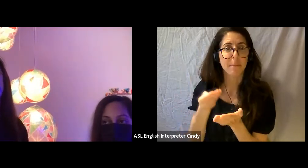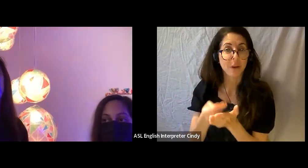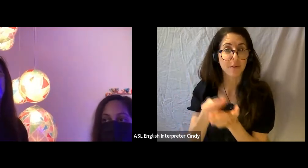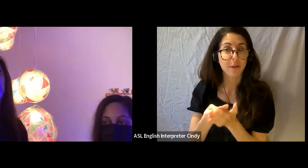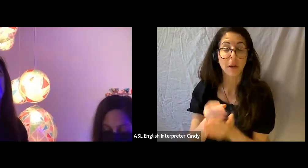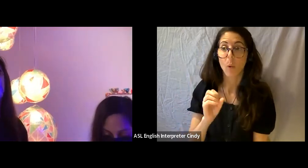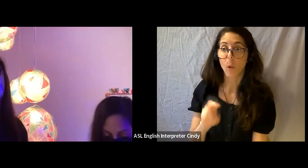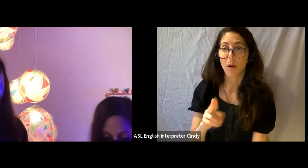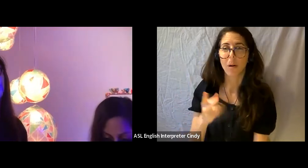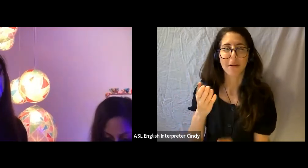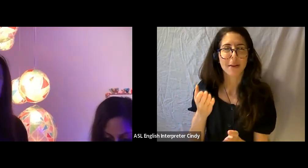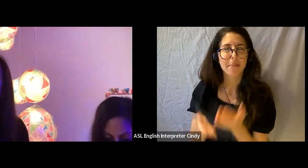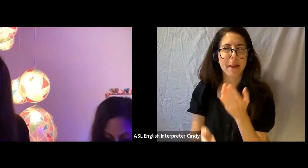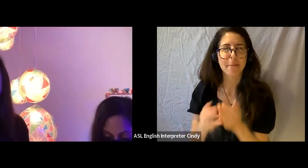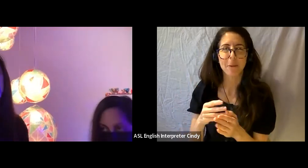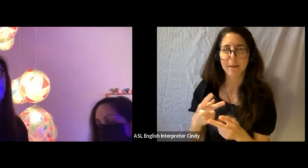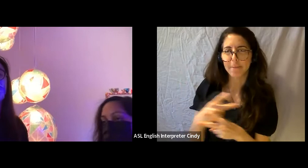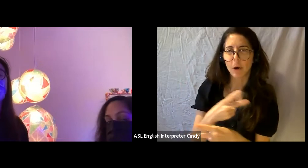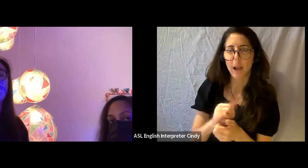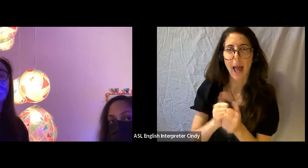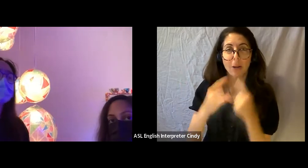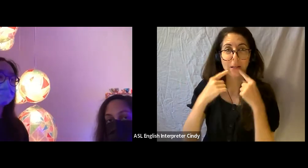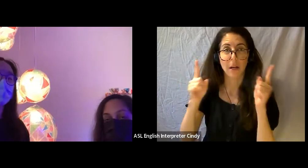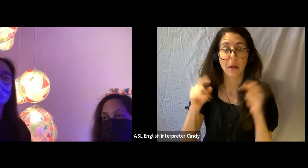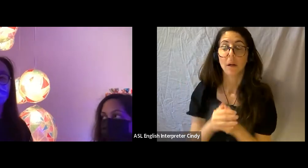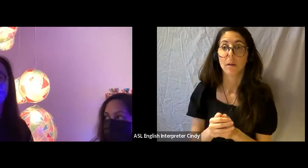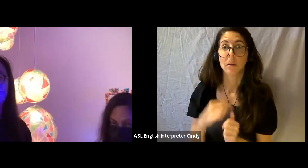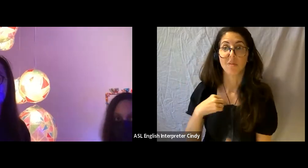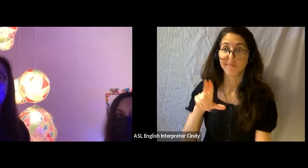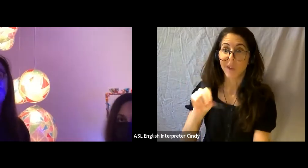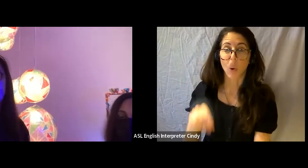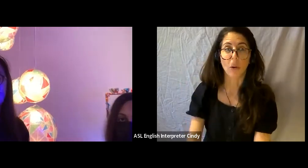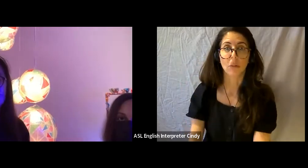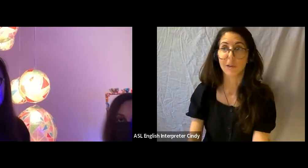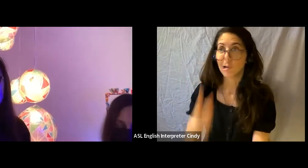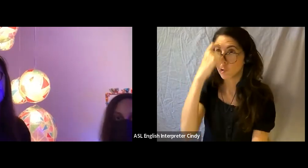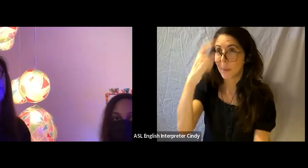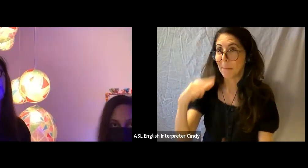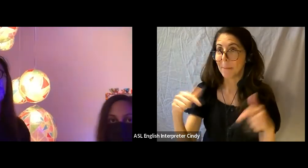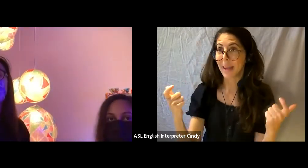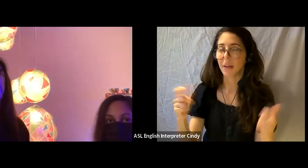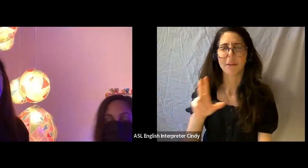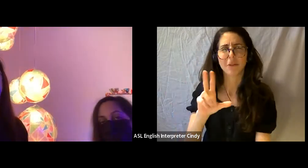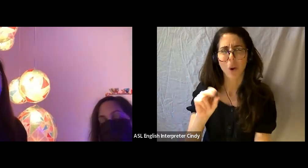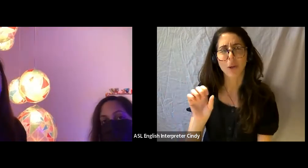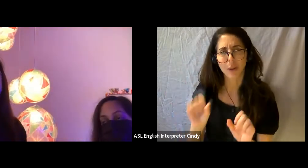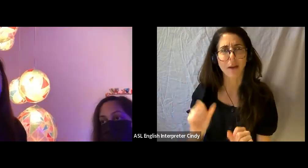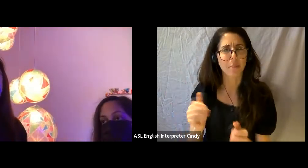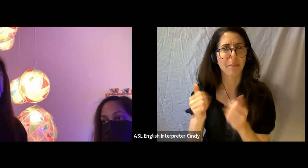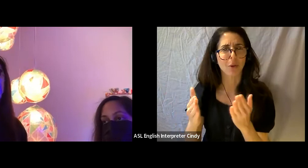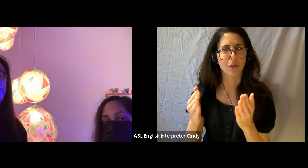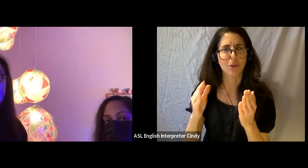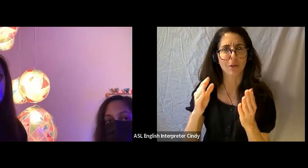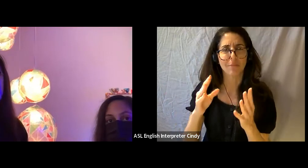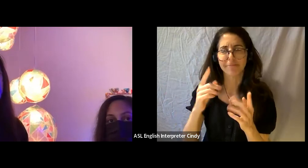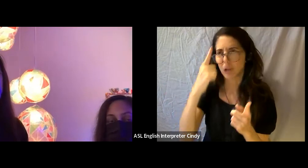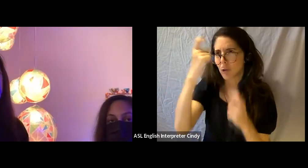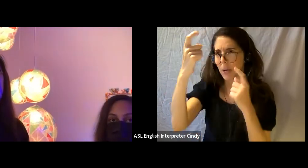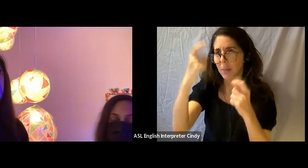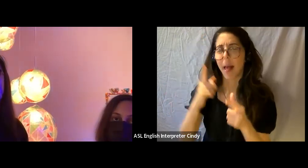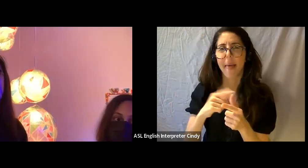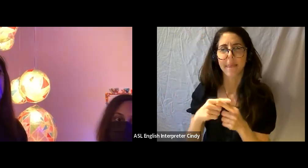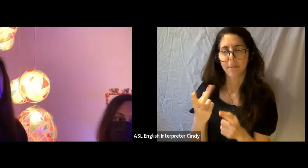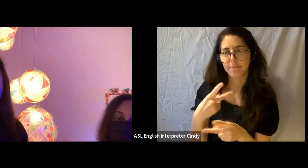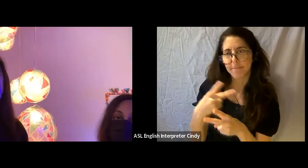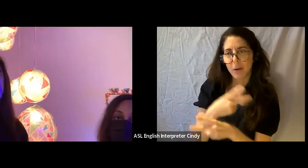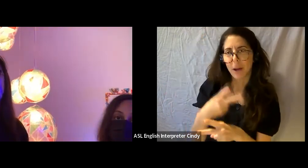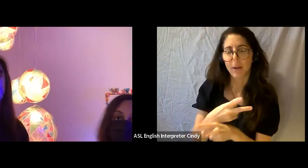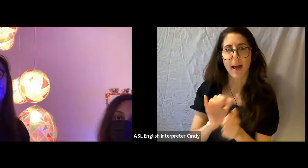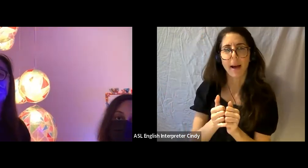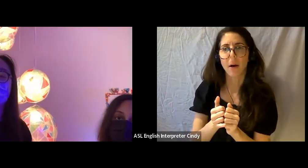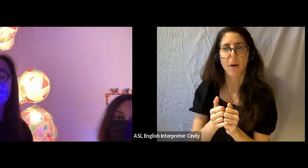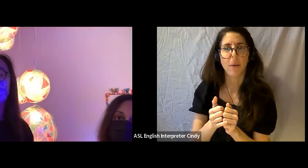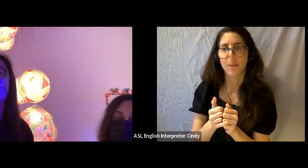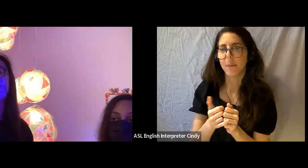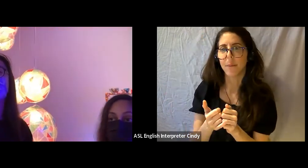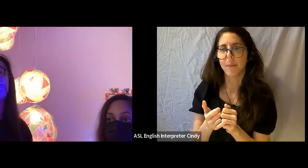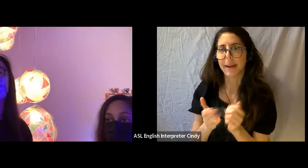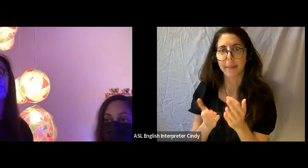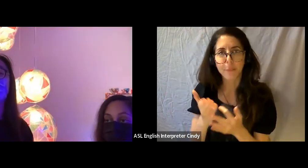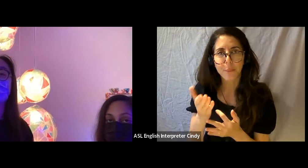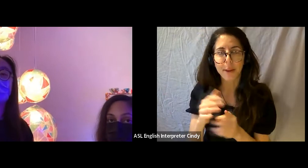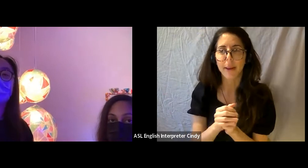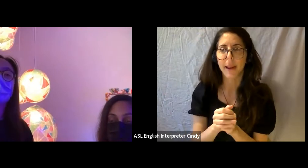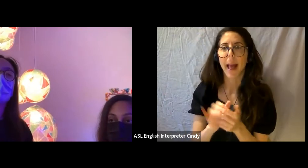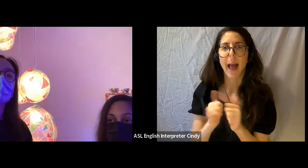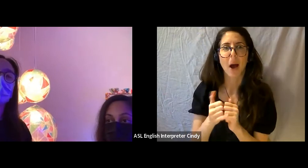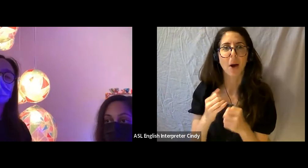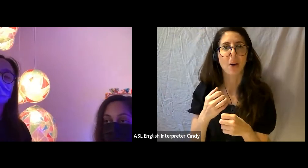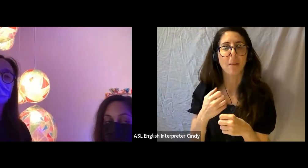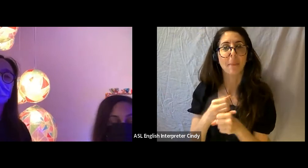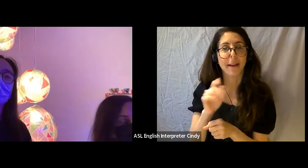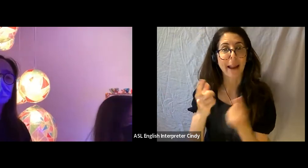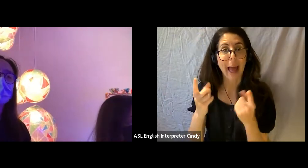I don't want to say that anyone “don’t dream big”